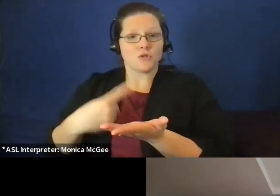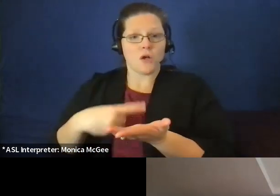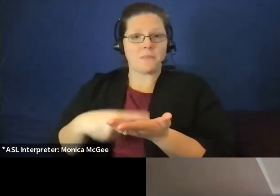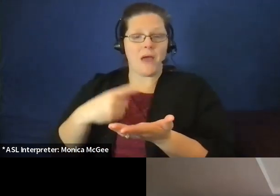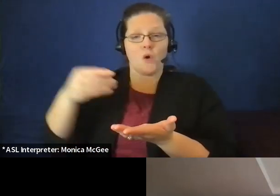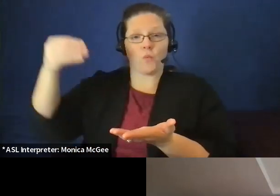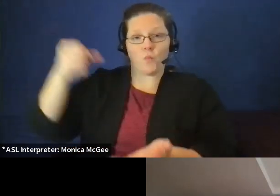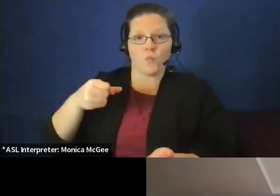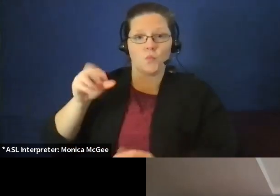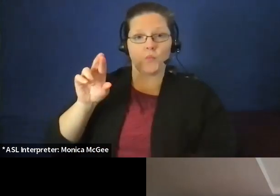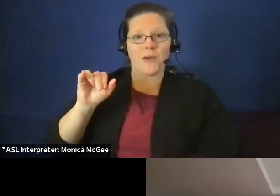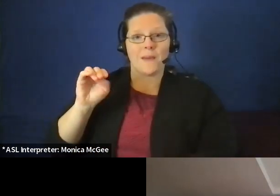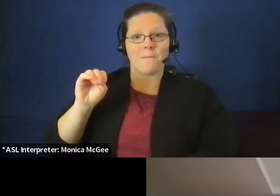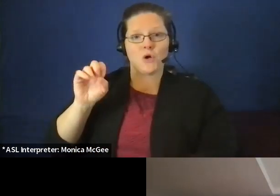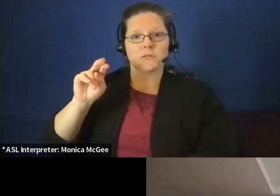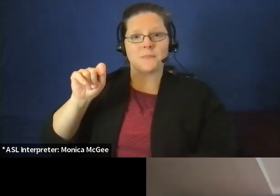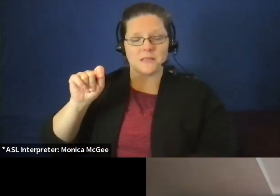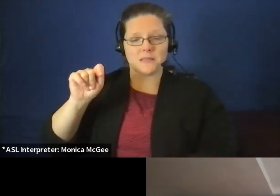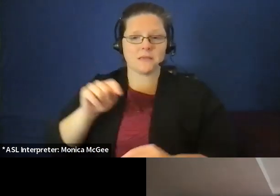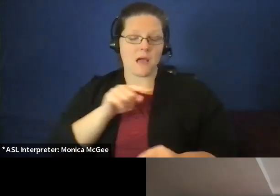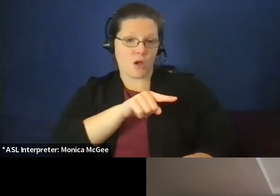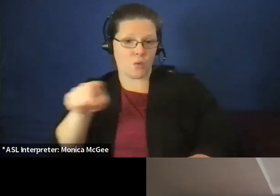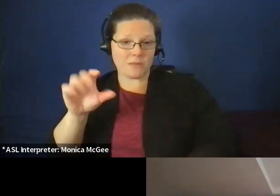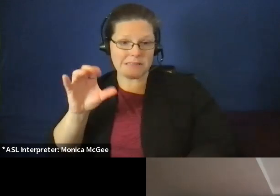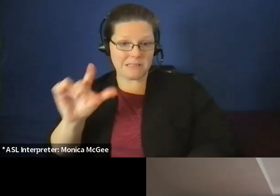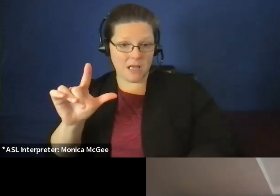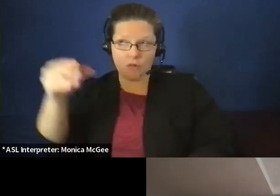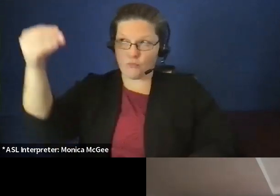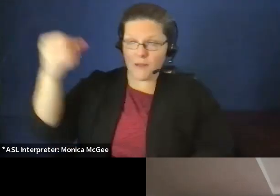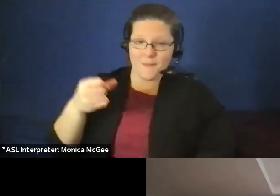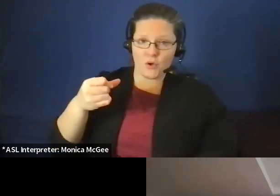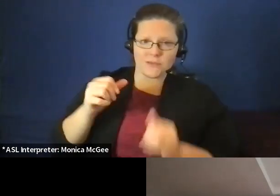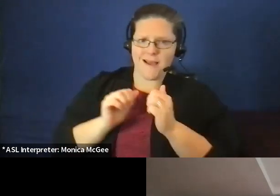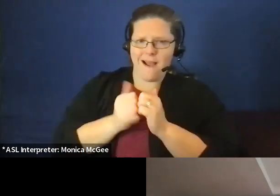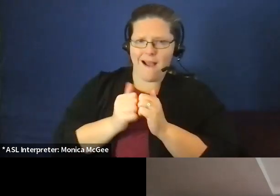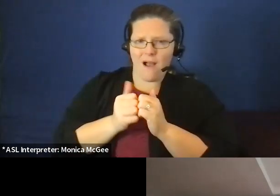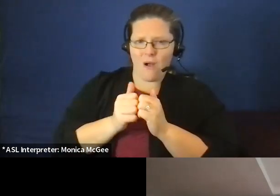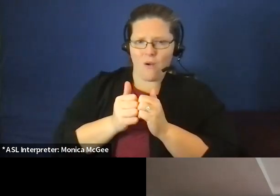(indiscernible) during disasters, primarily. You will find -- Beth has